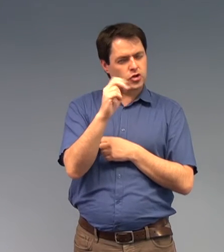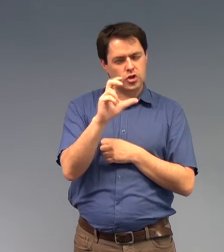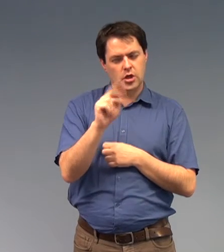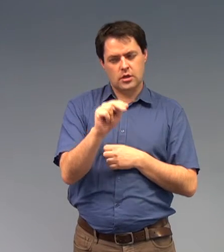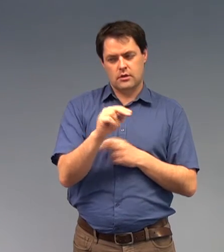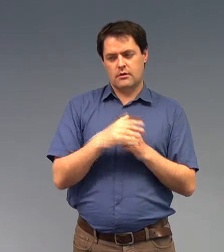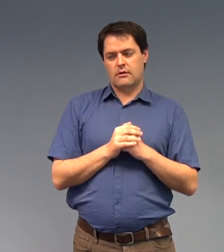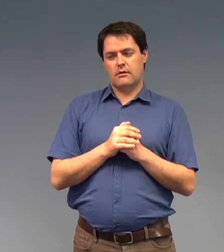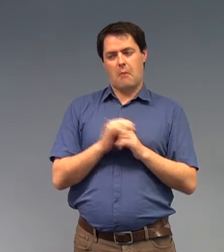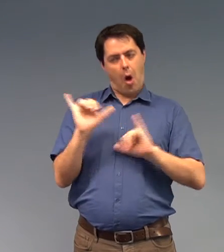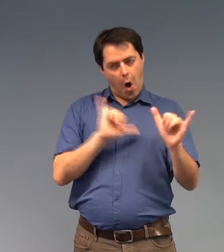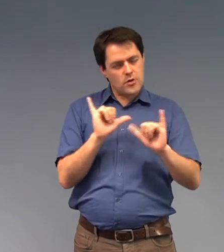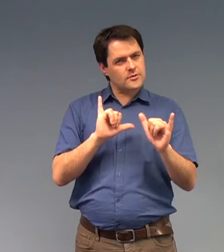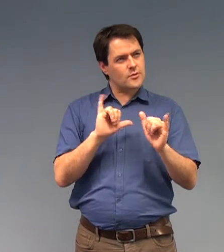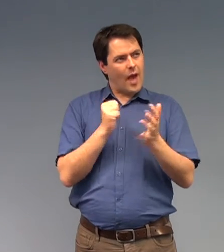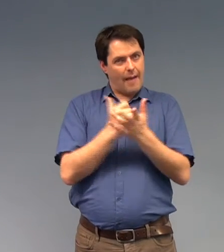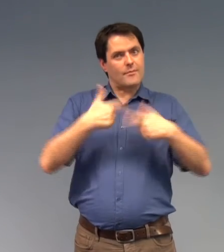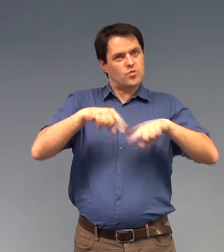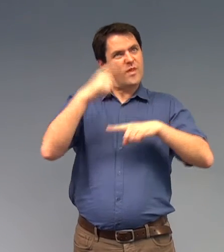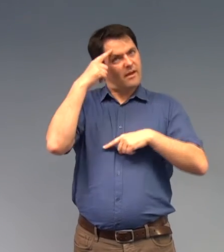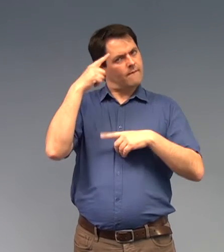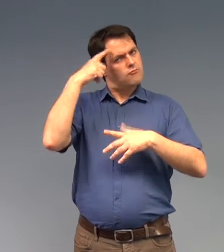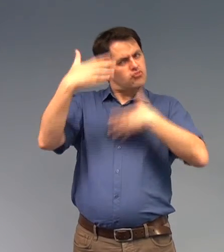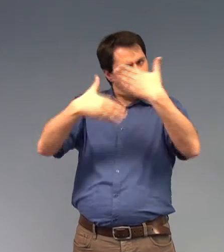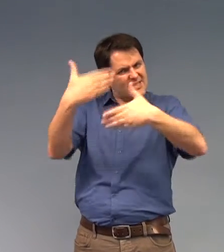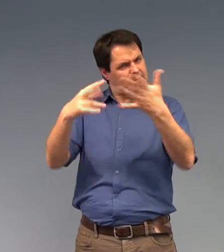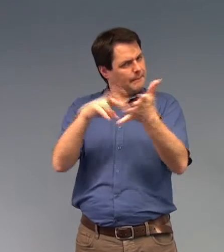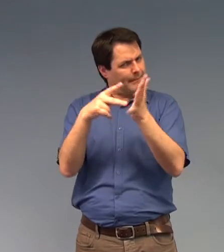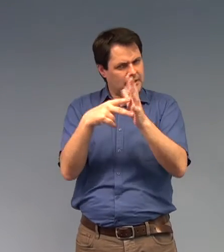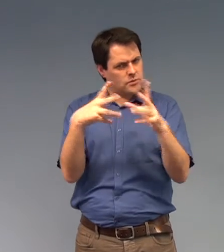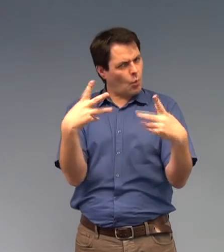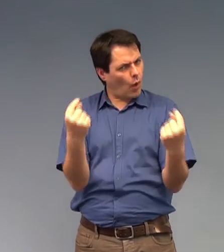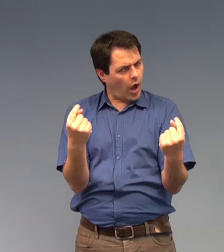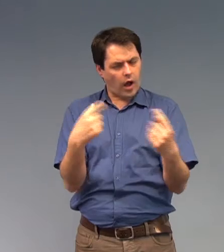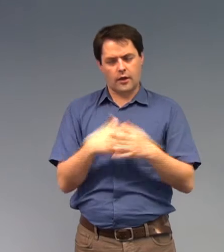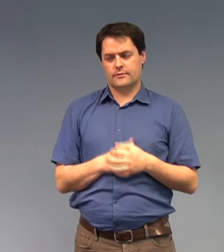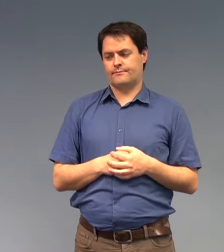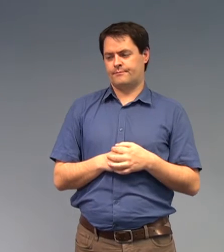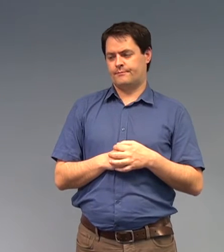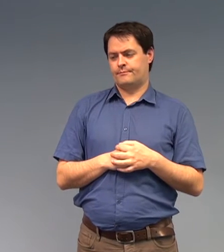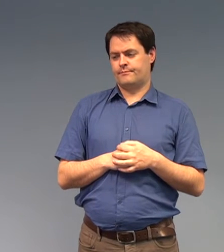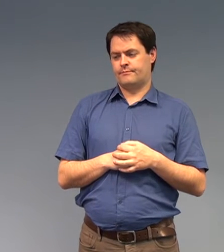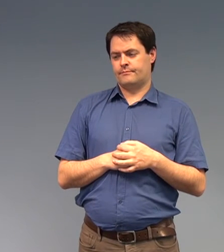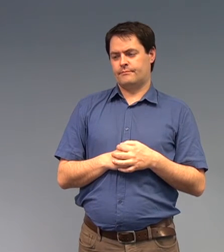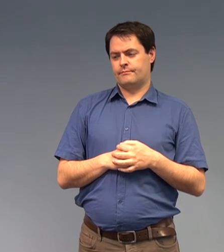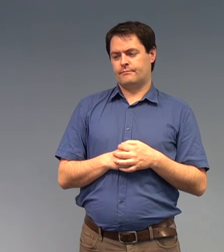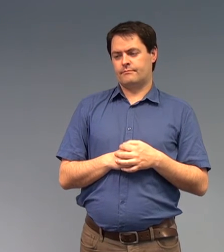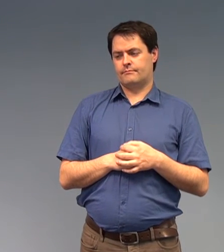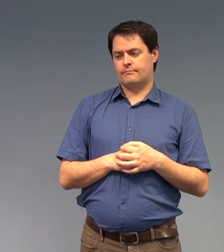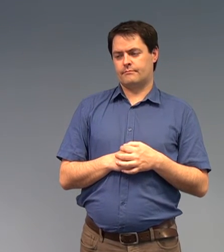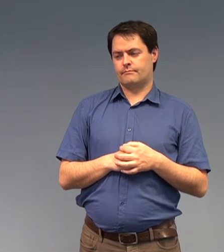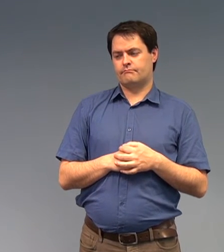and then enriched it into the other language if that's required. And that tells us something about human cognition. It tells us something about how we process meaning.